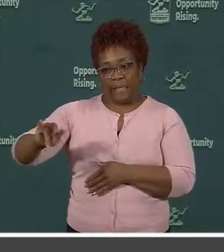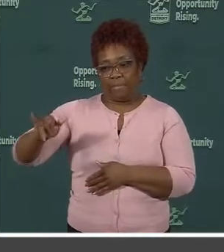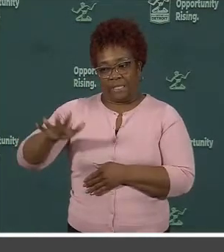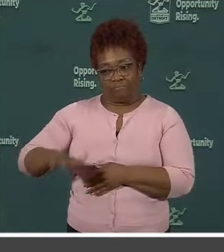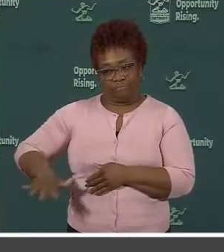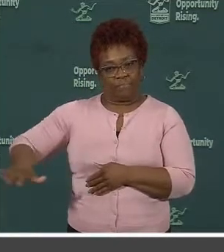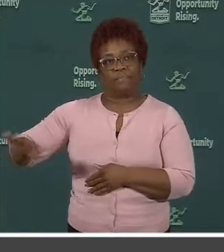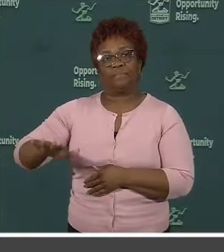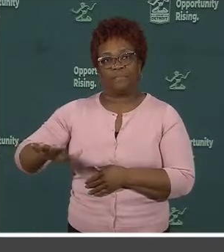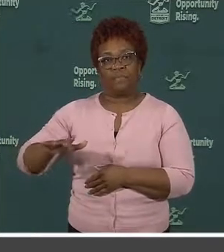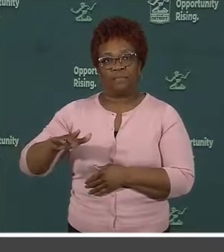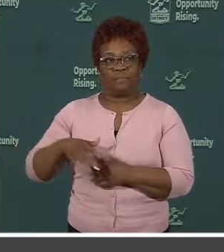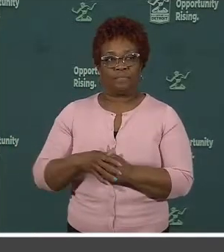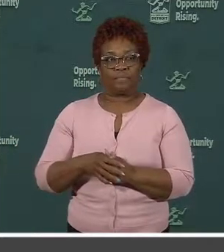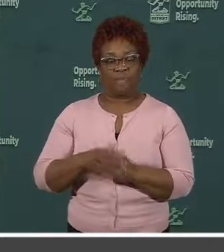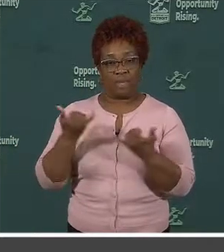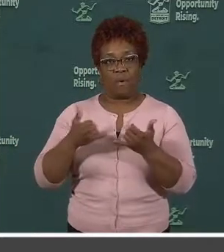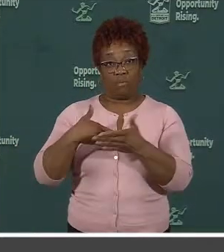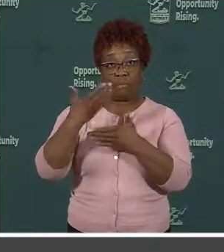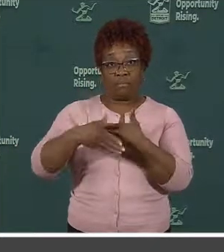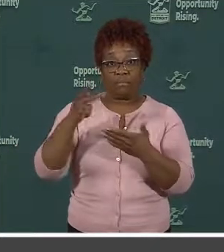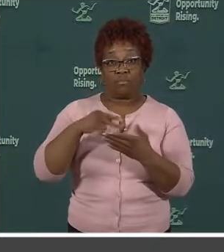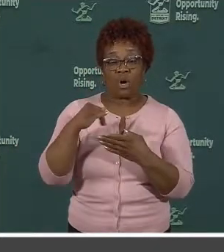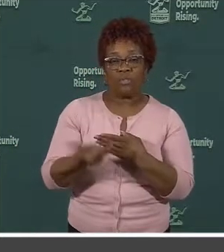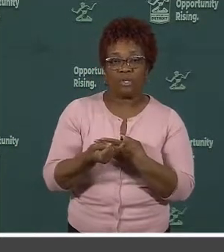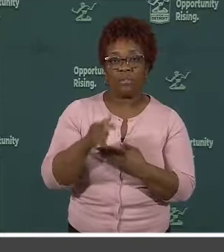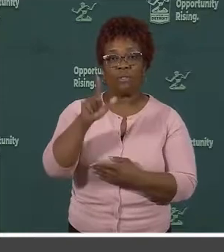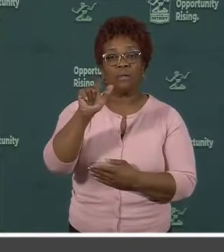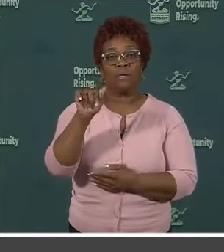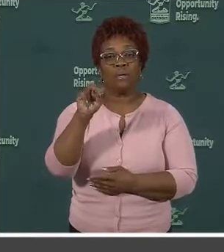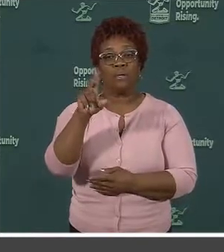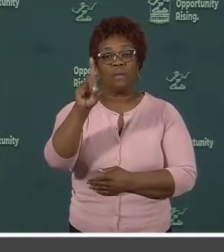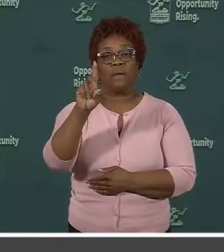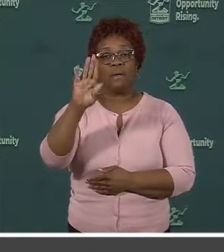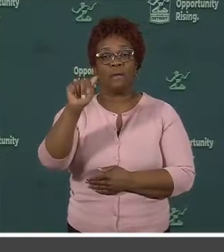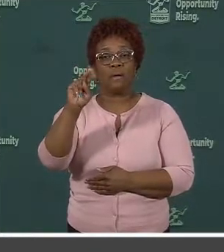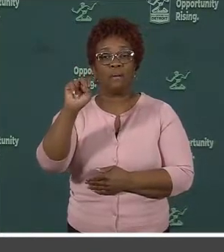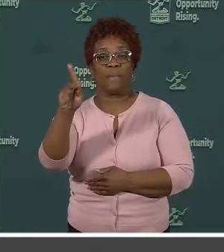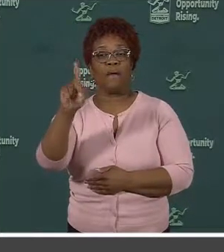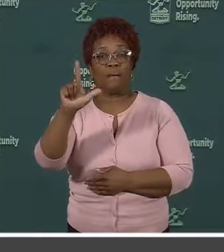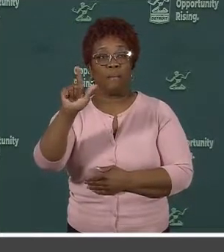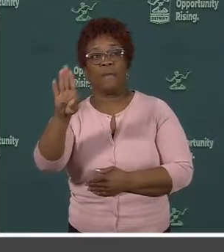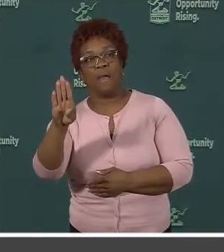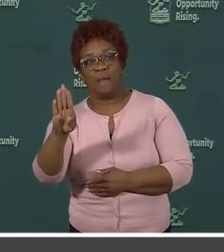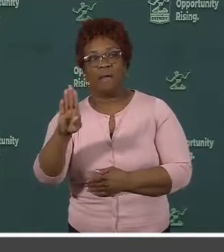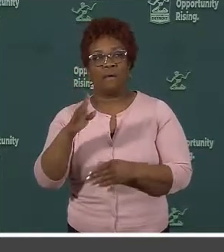READY FOR OUR NEXT PROJECT THE LAND BANKS CALL AND CREATE A PROJECT I'M TALKING NOW DEBRIS BLOCK CLUB PRESIDENT NEIGHBORS